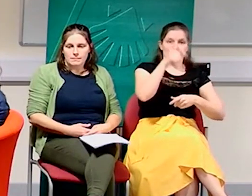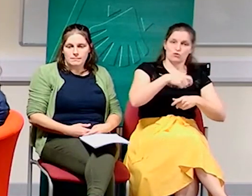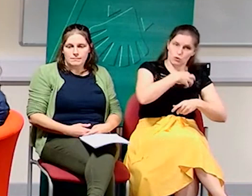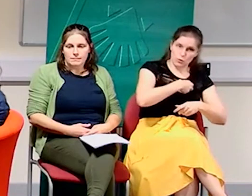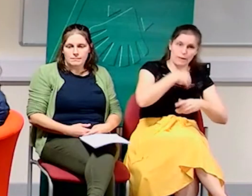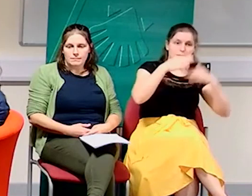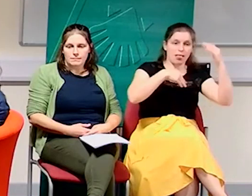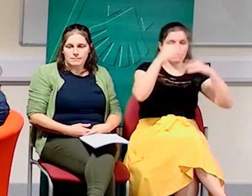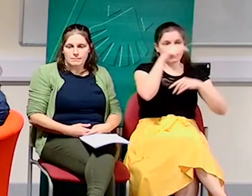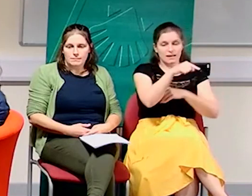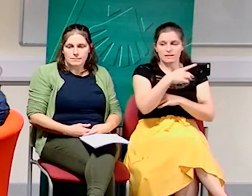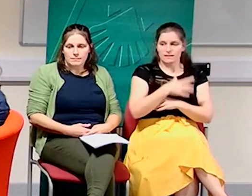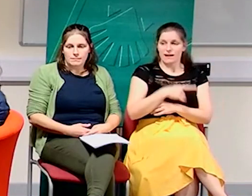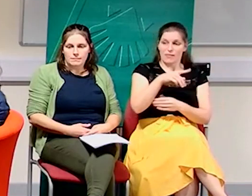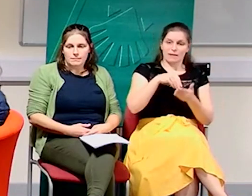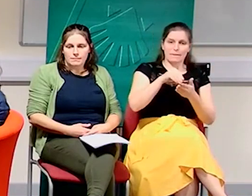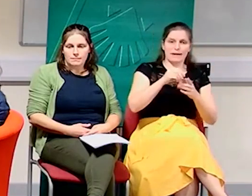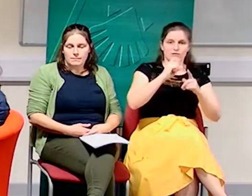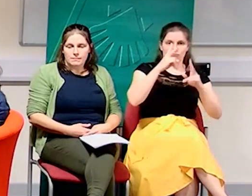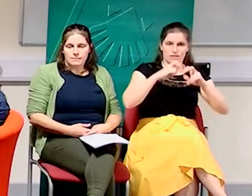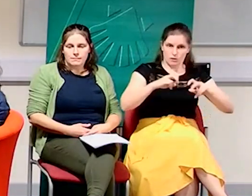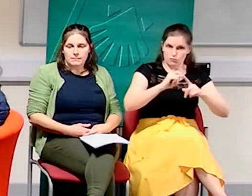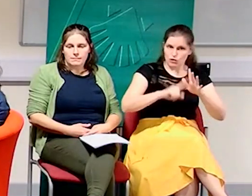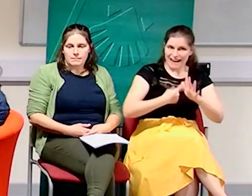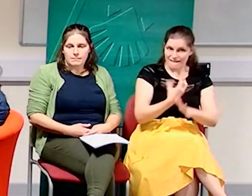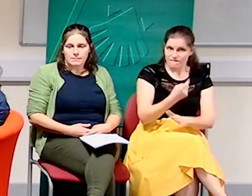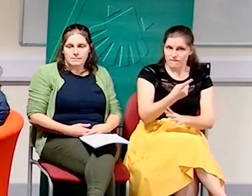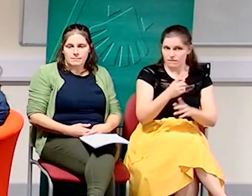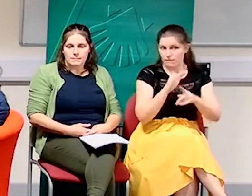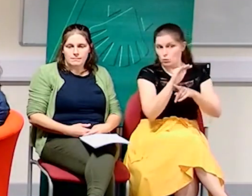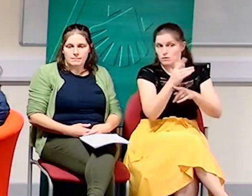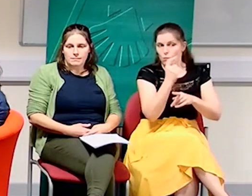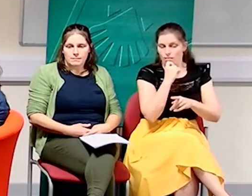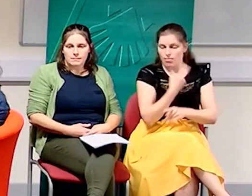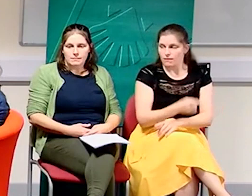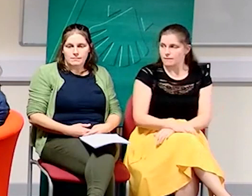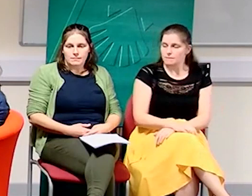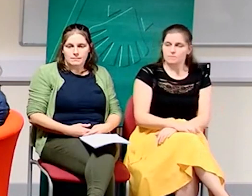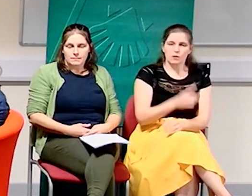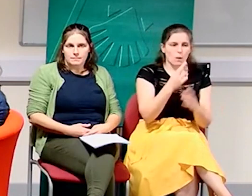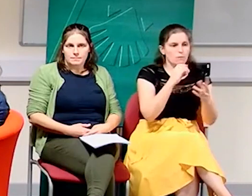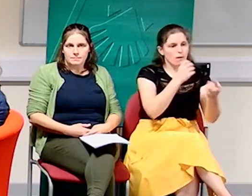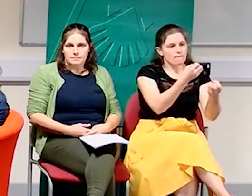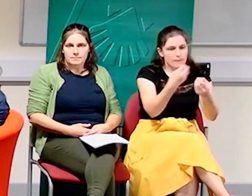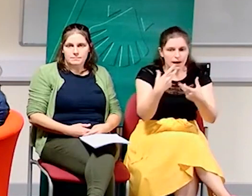paid research project so um that will kind of get the feedback and then I think the ways